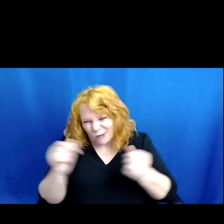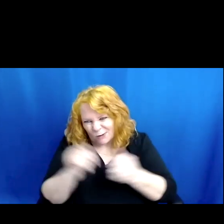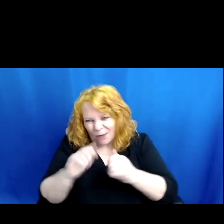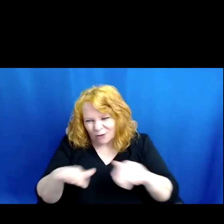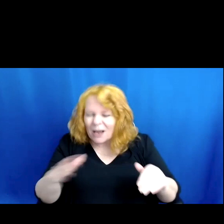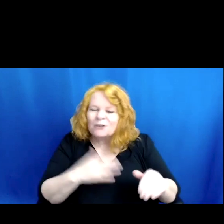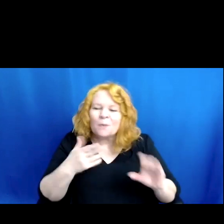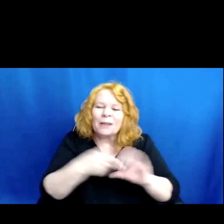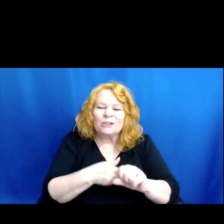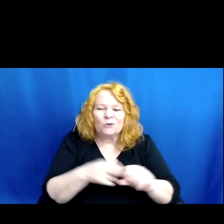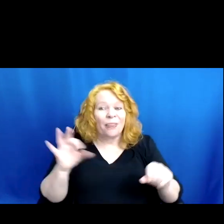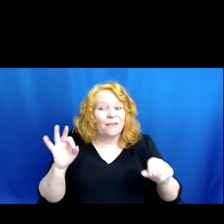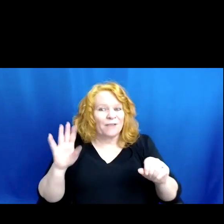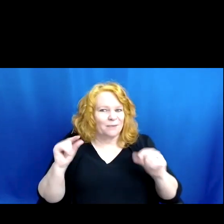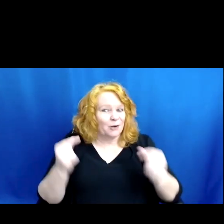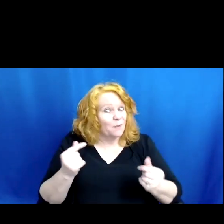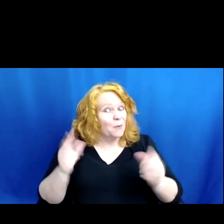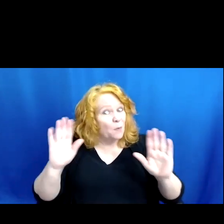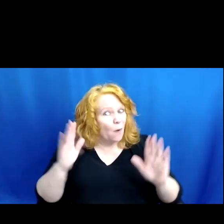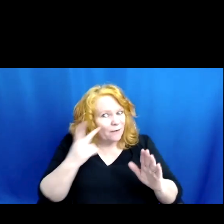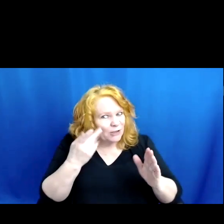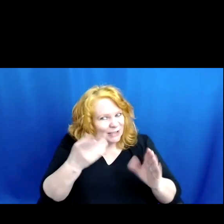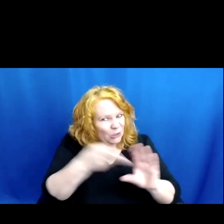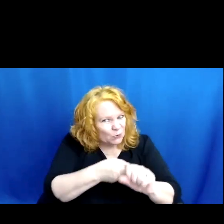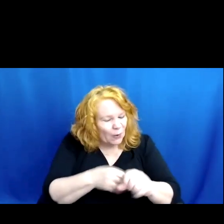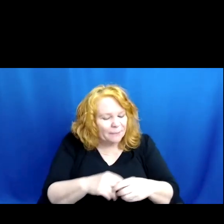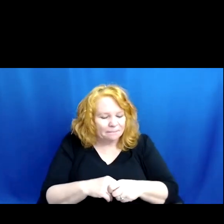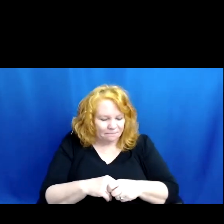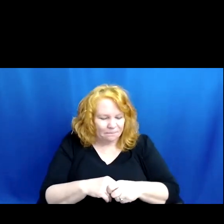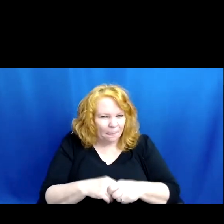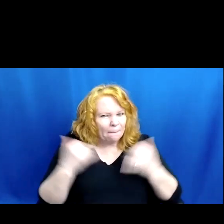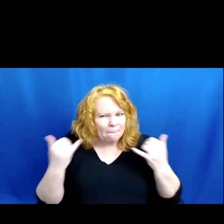It would be amazing to see you there. I think I might just have time.